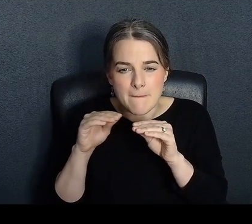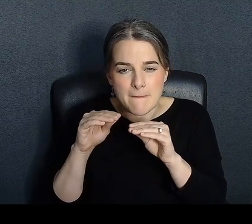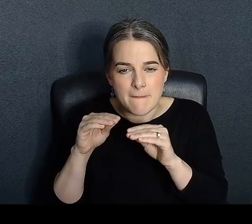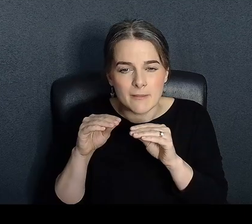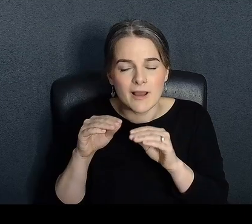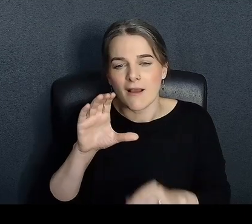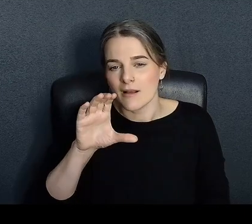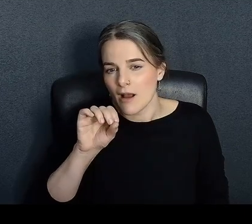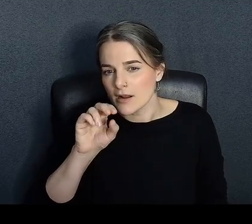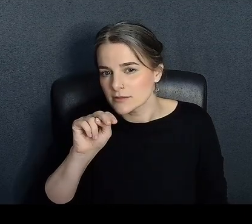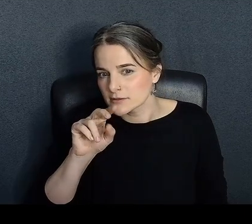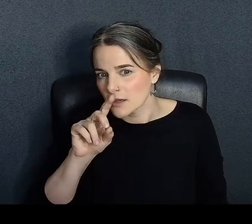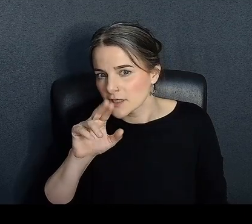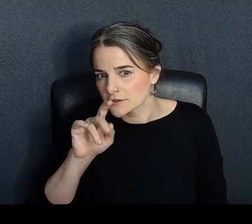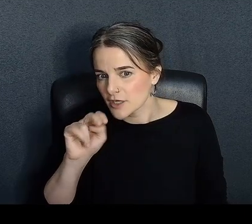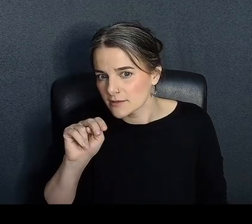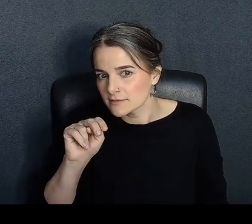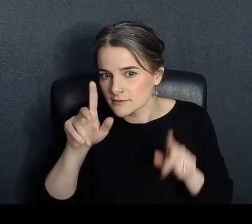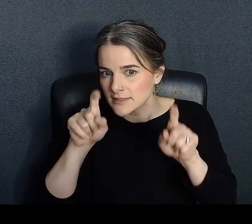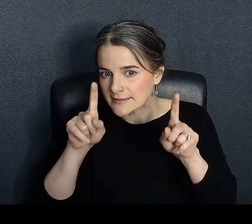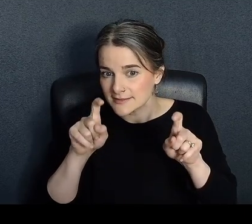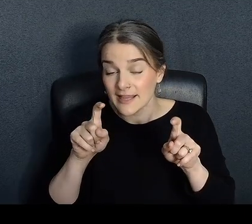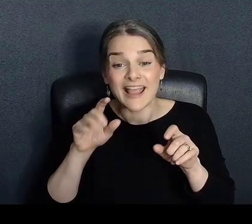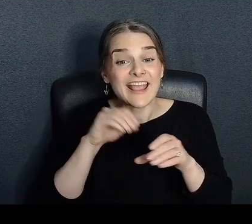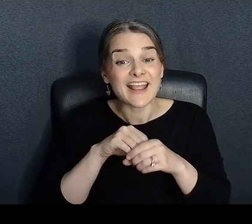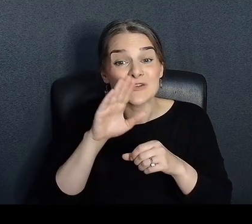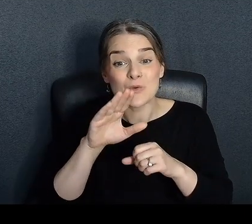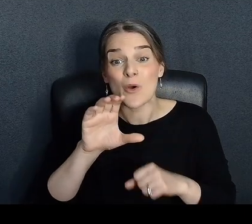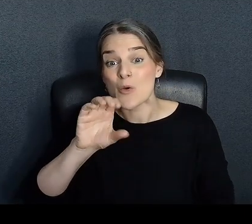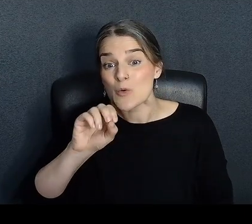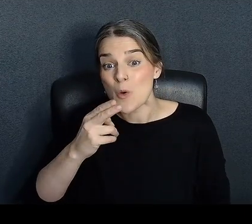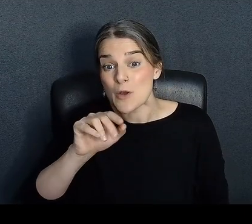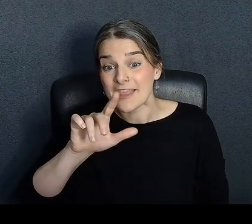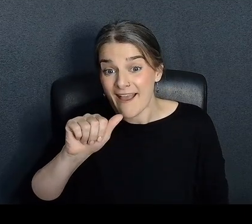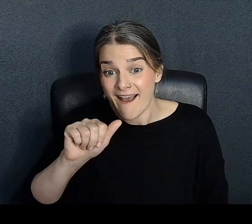So it sends vibrations to the auditory nerve